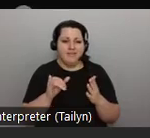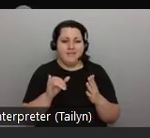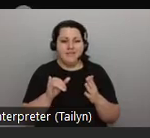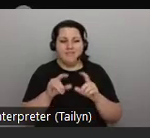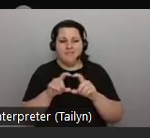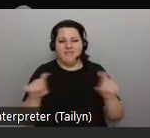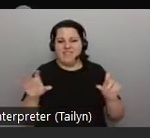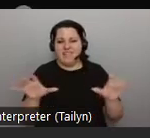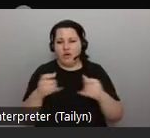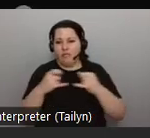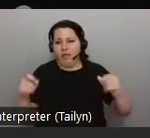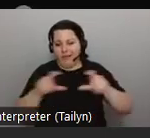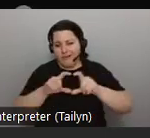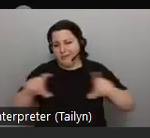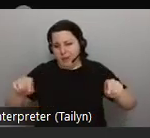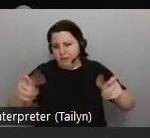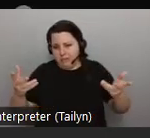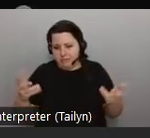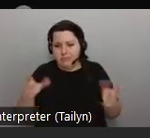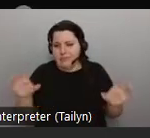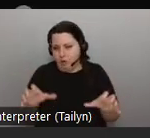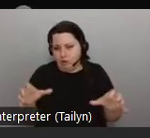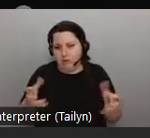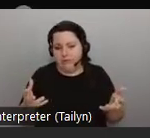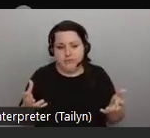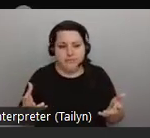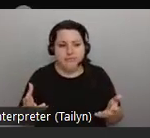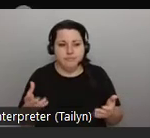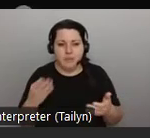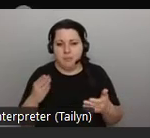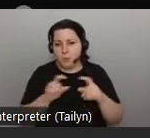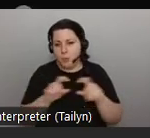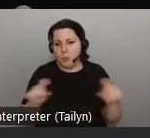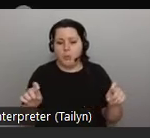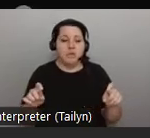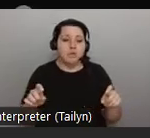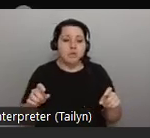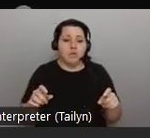visual